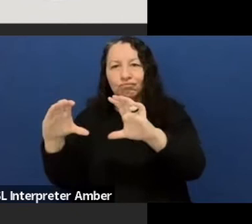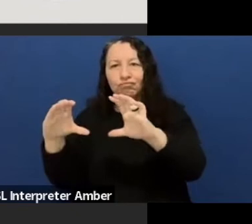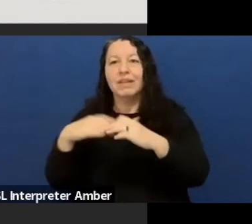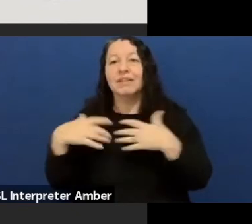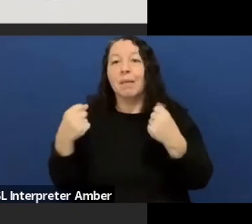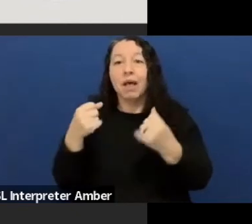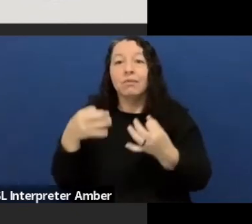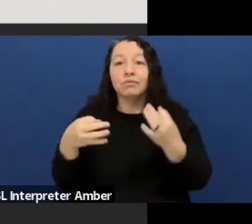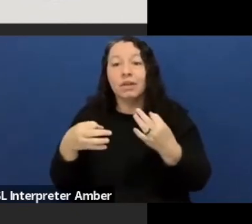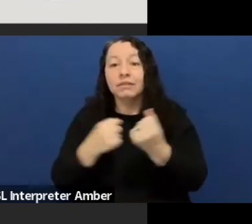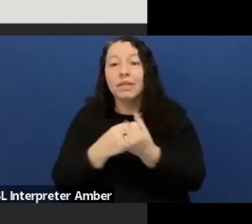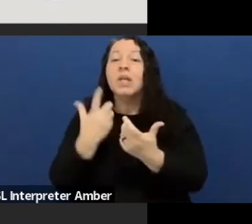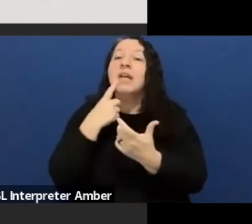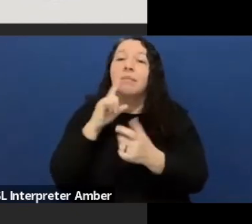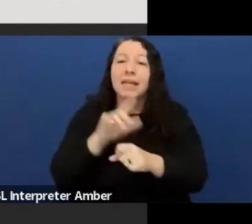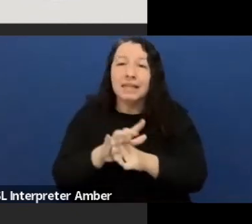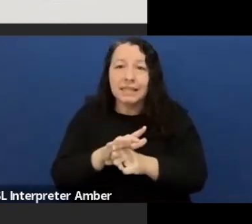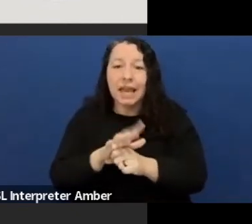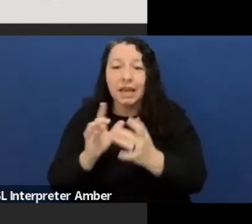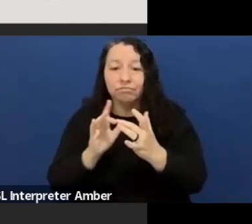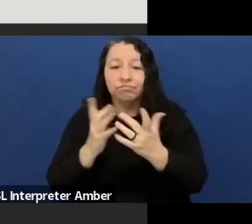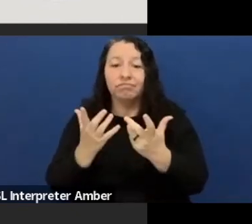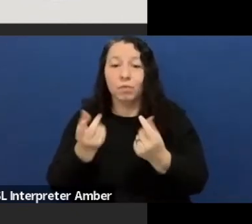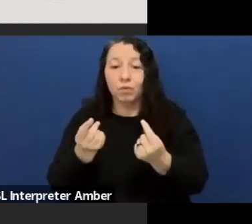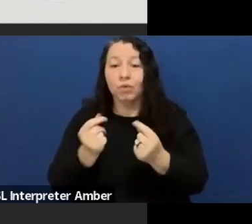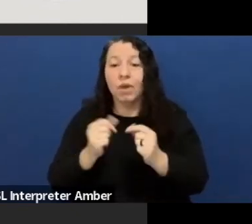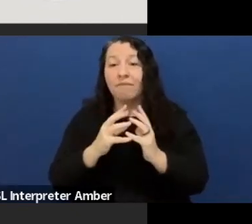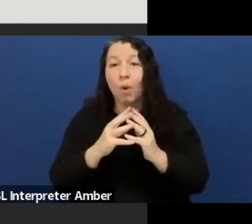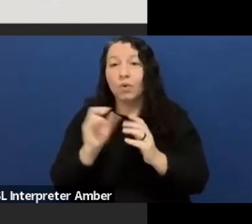health justice strategist dedicated to national networks of disabled and chronically ill people.